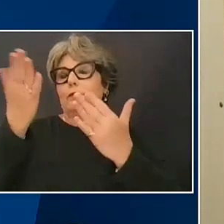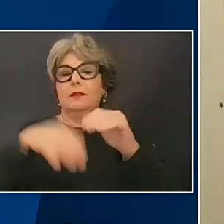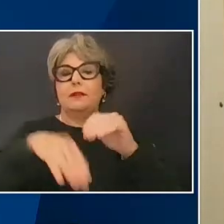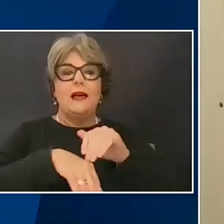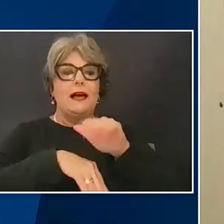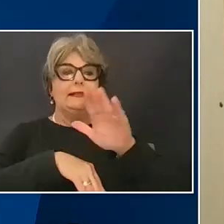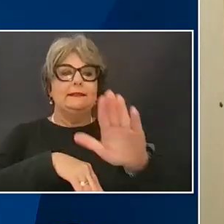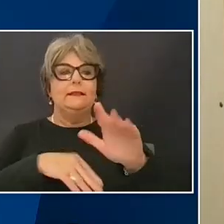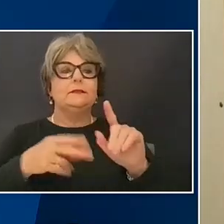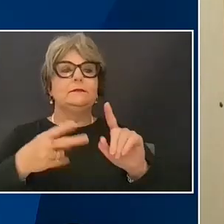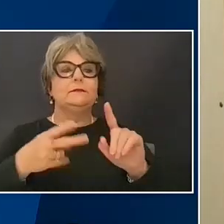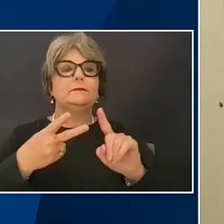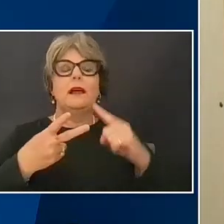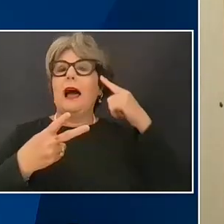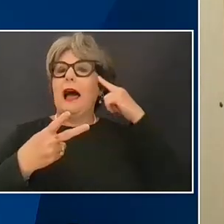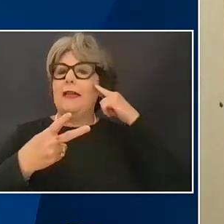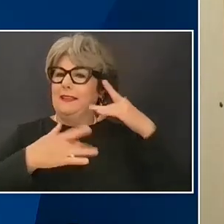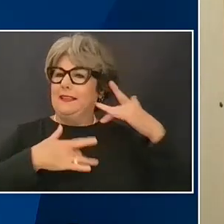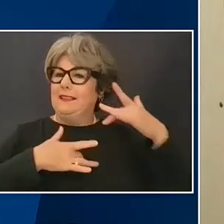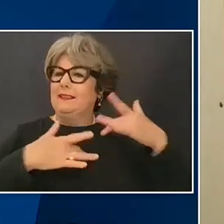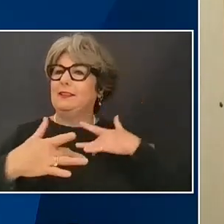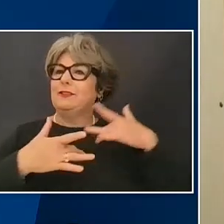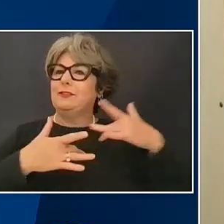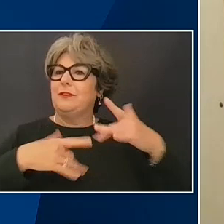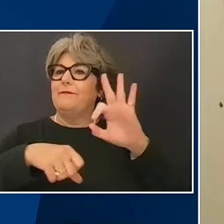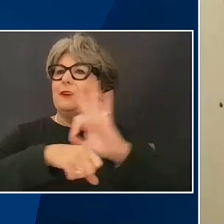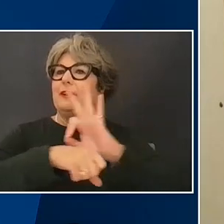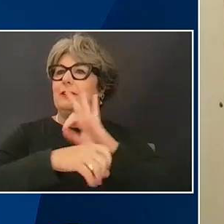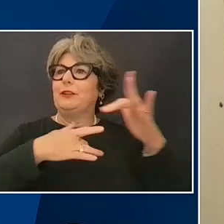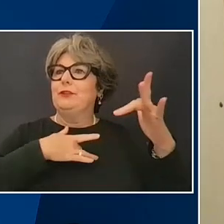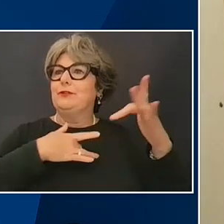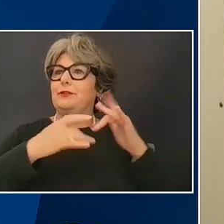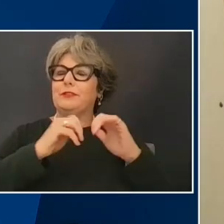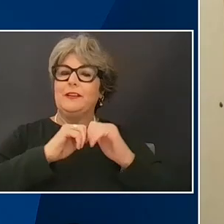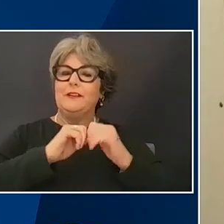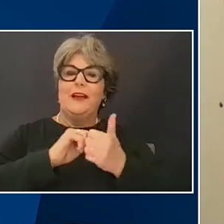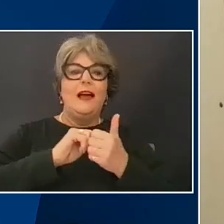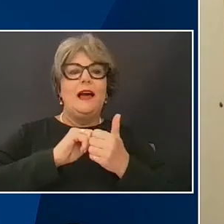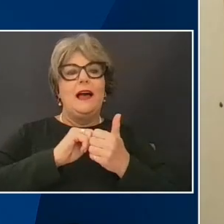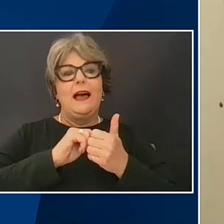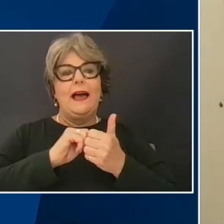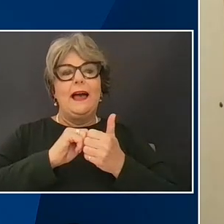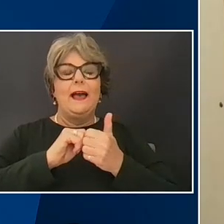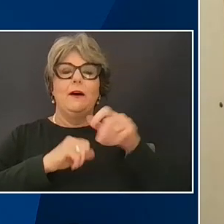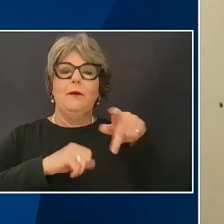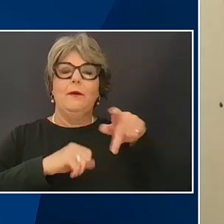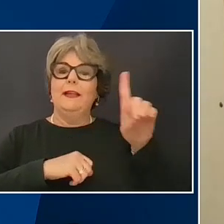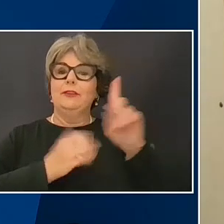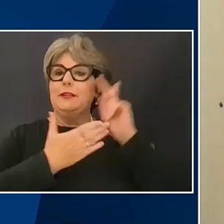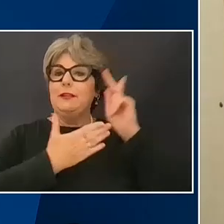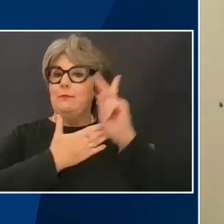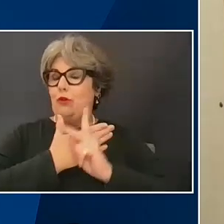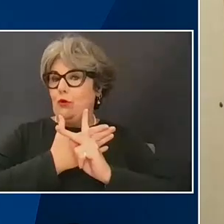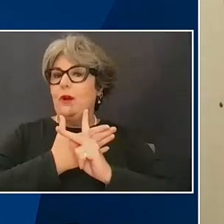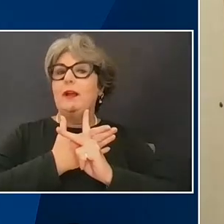I think there are concerns functionally in terms of how doctoral programs especially in sort of late-stage dissertations are